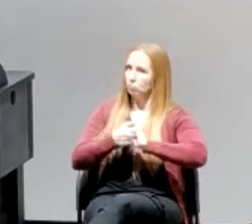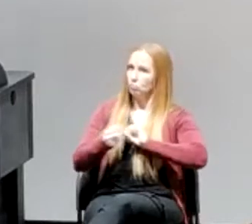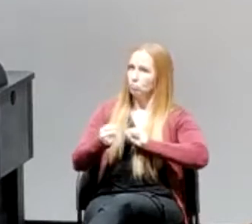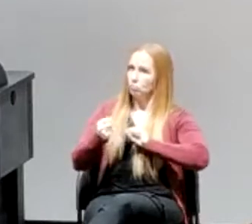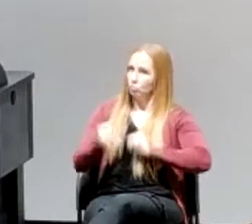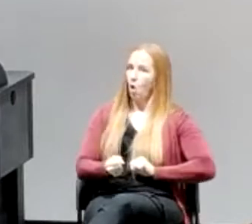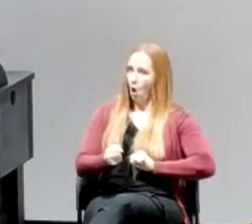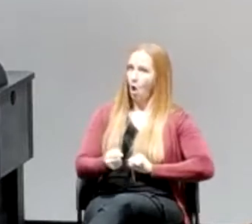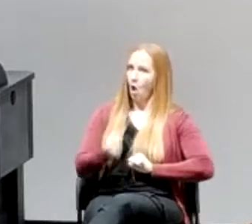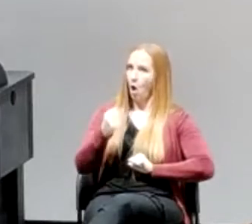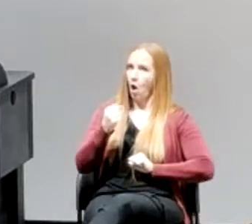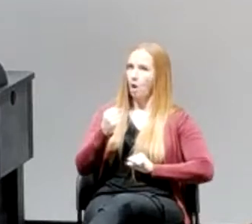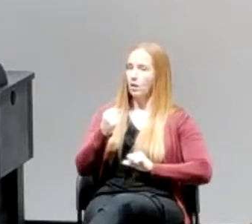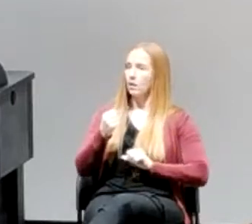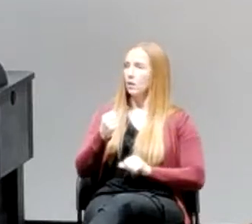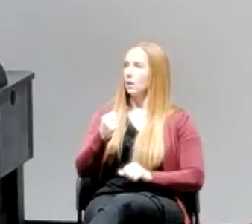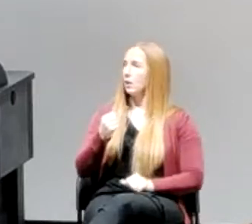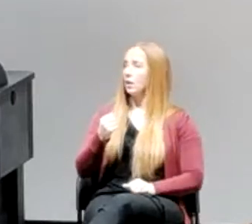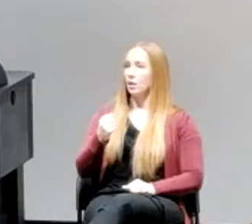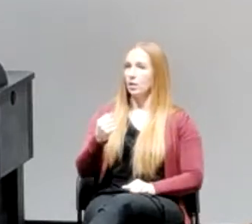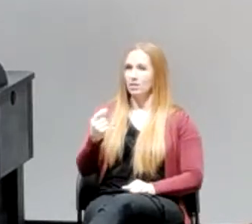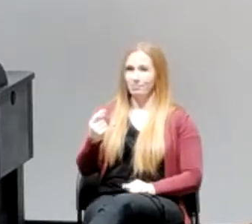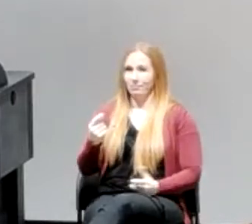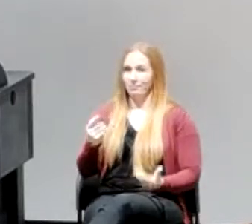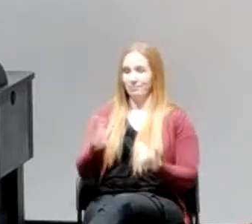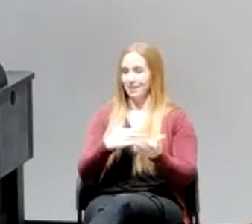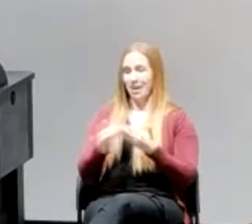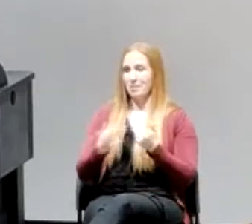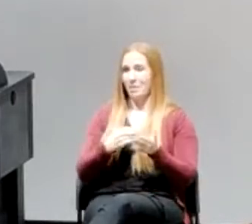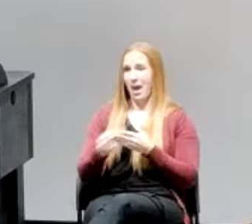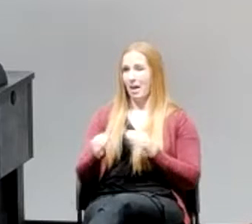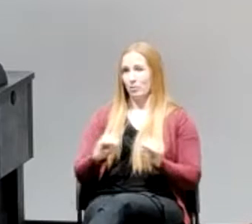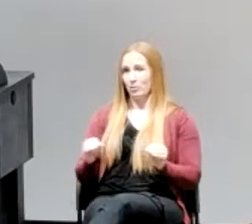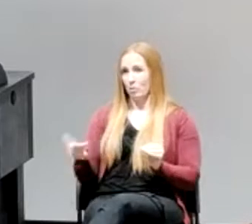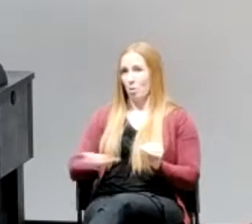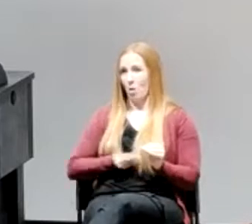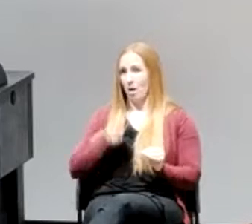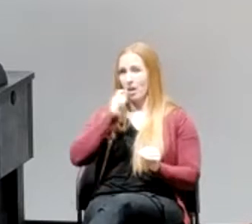qualification for success at B elagio.